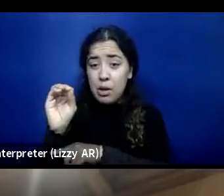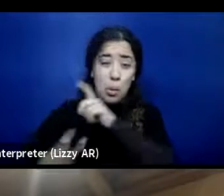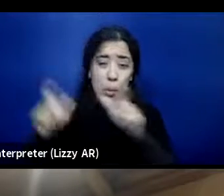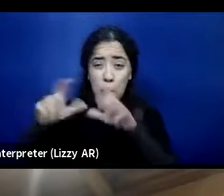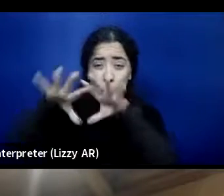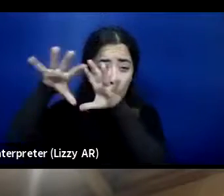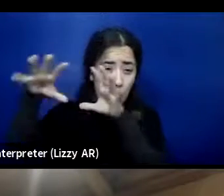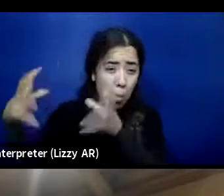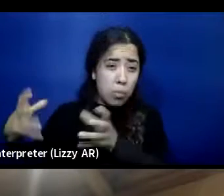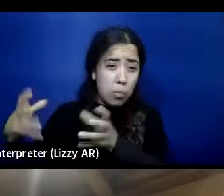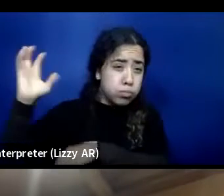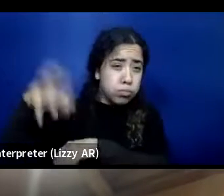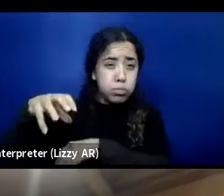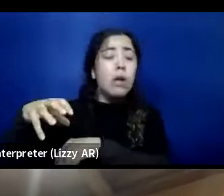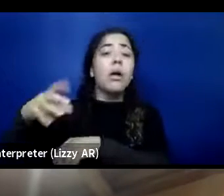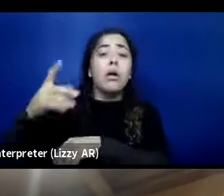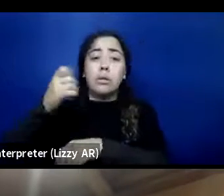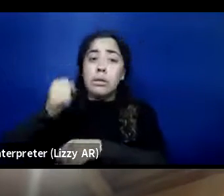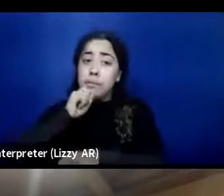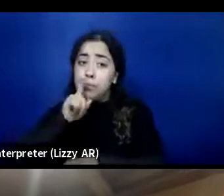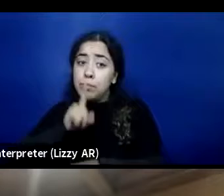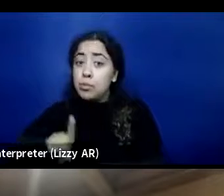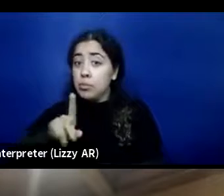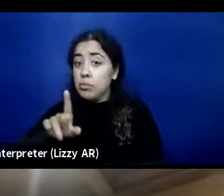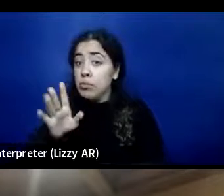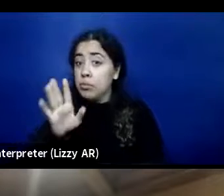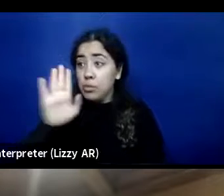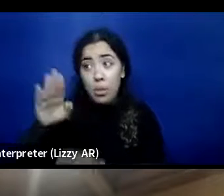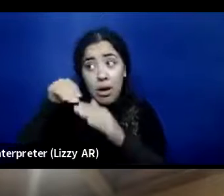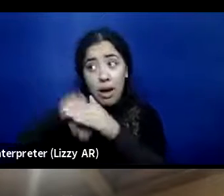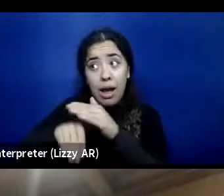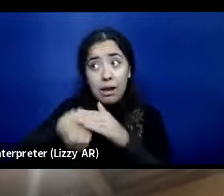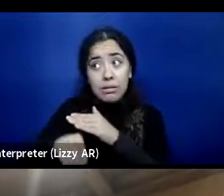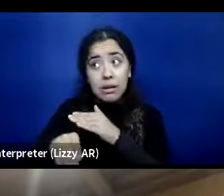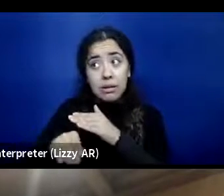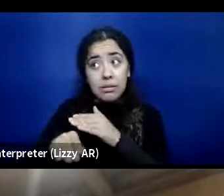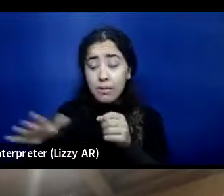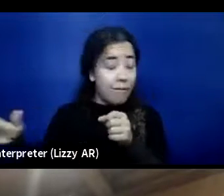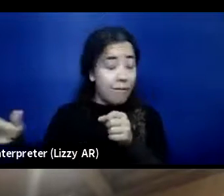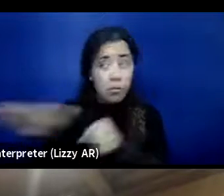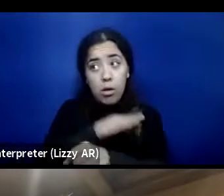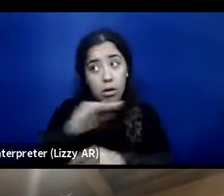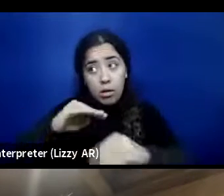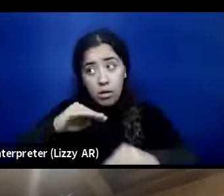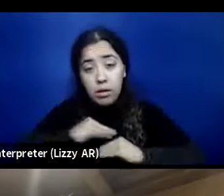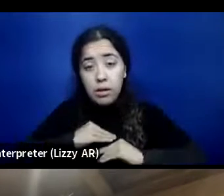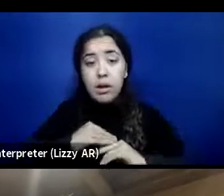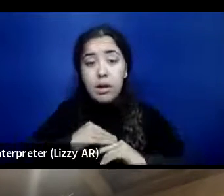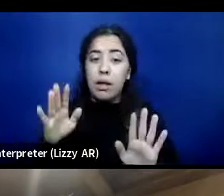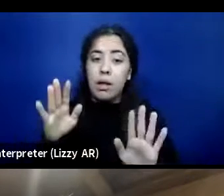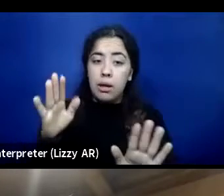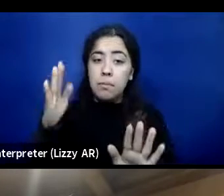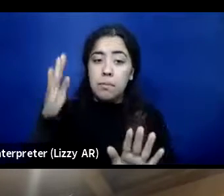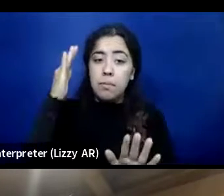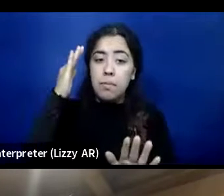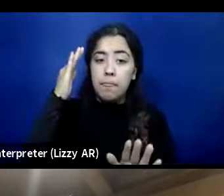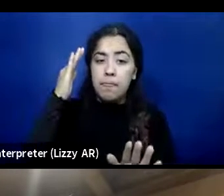We see it from a lot of the leaders that are speaking today. So let me give you the last words.